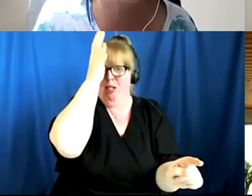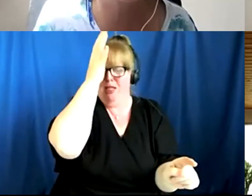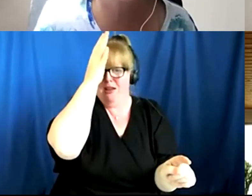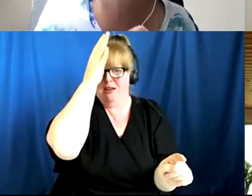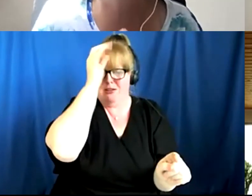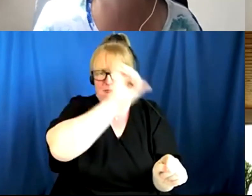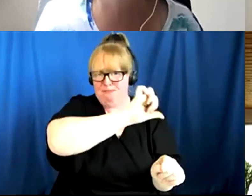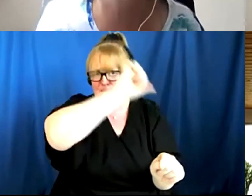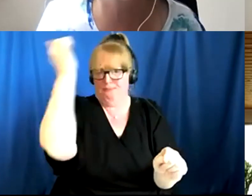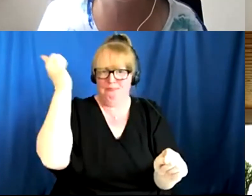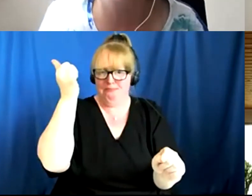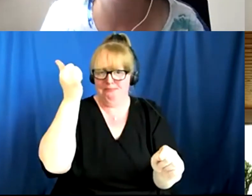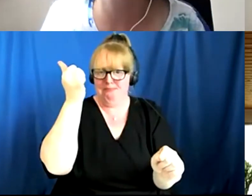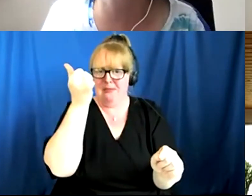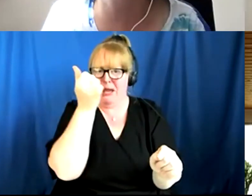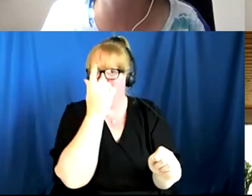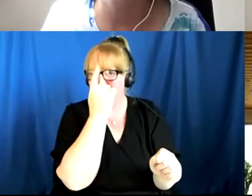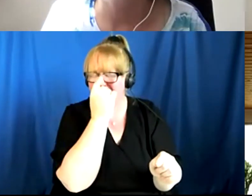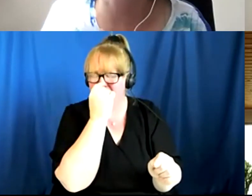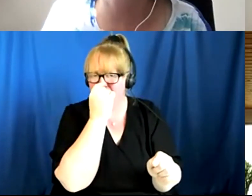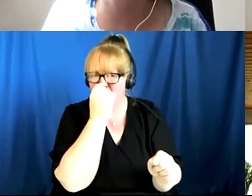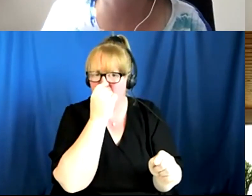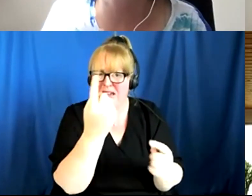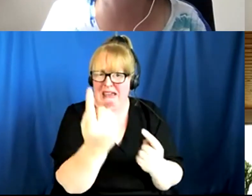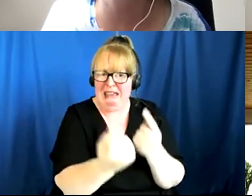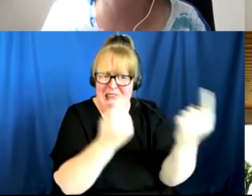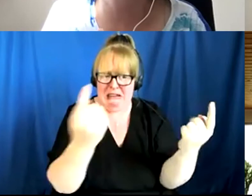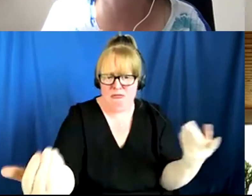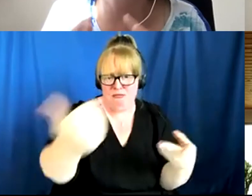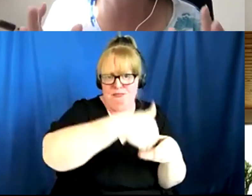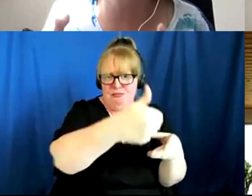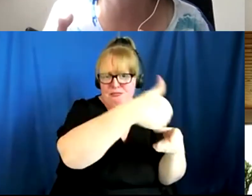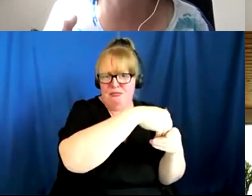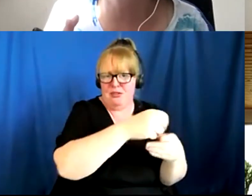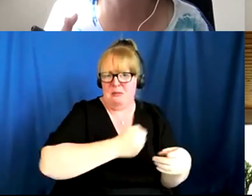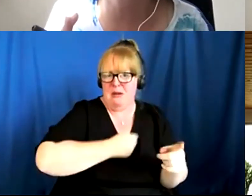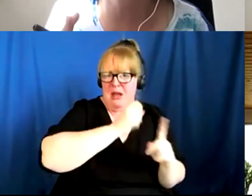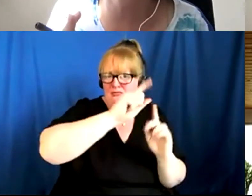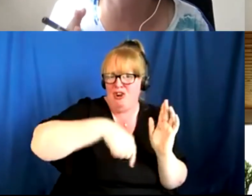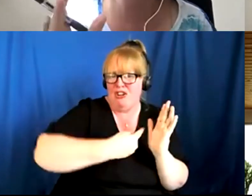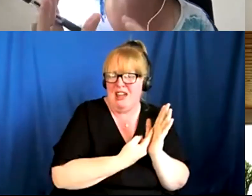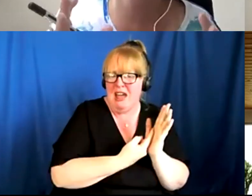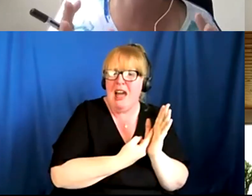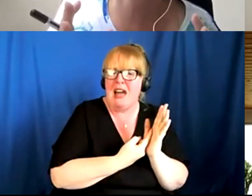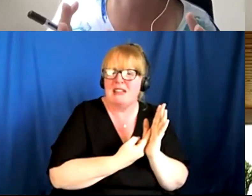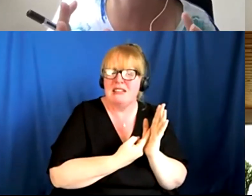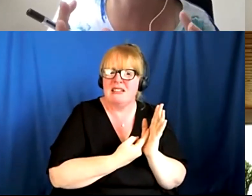and they bring that into the project. So, I think, when I when I work about when I think about, you know, how I make art, or what I what I'm going to make,